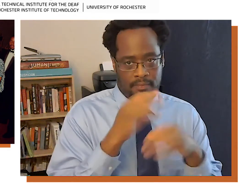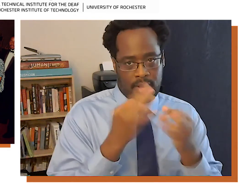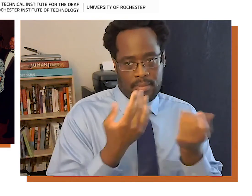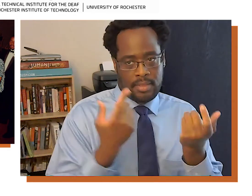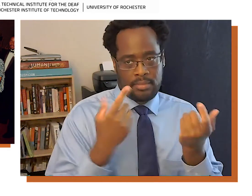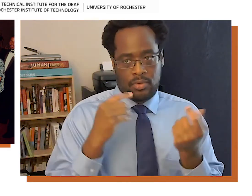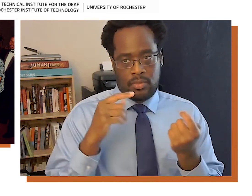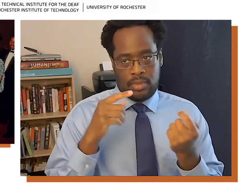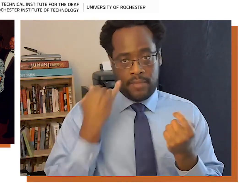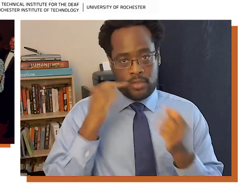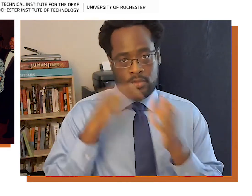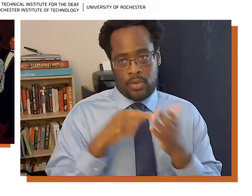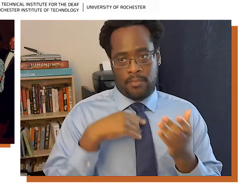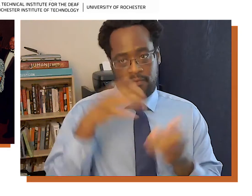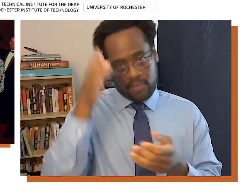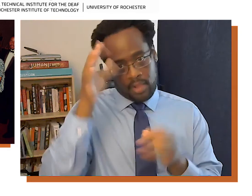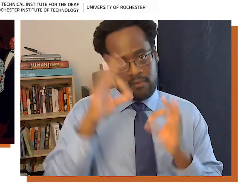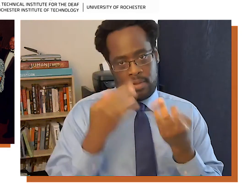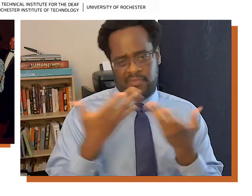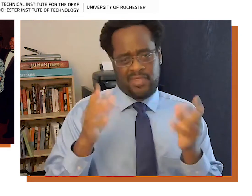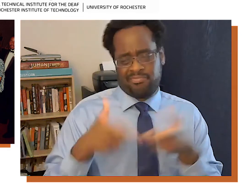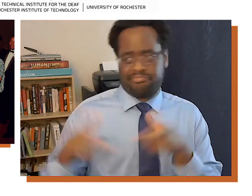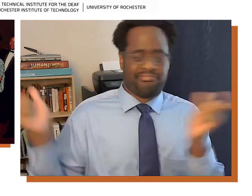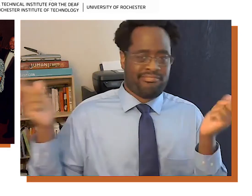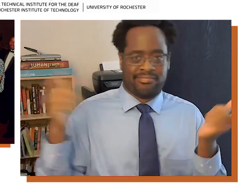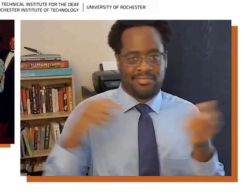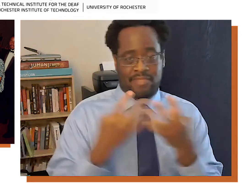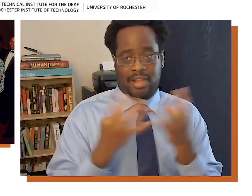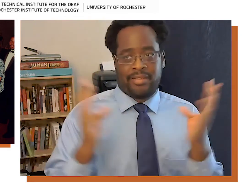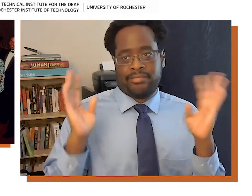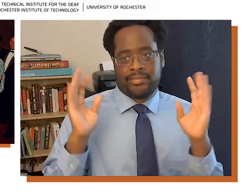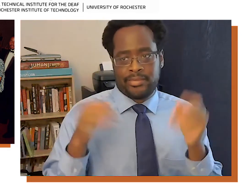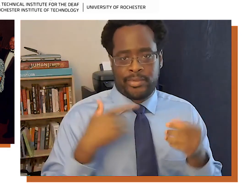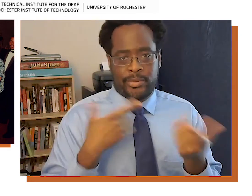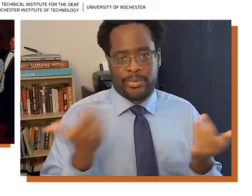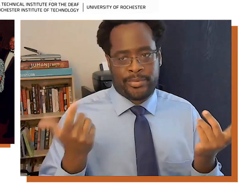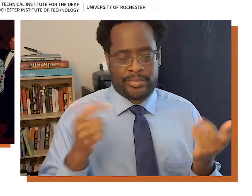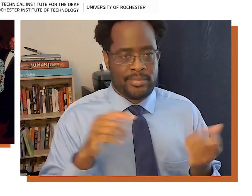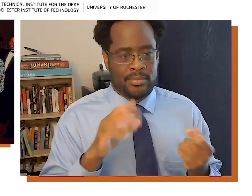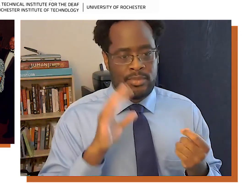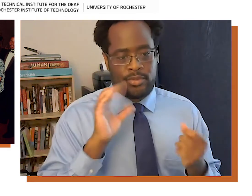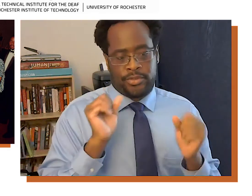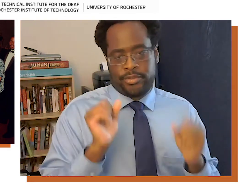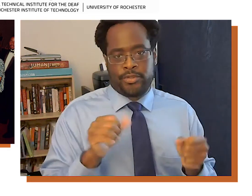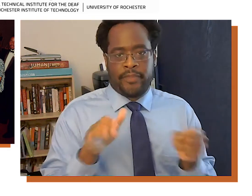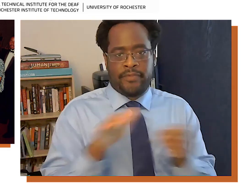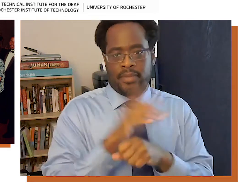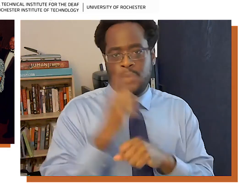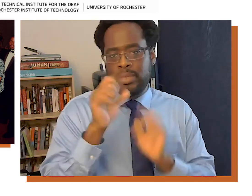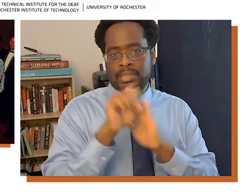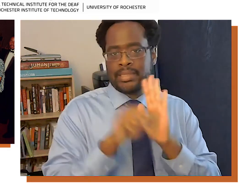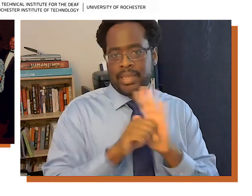Both my parents had large families, but this is only my mother's. If we had my father's side in here, too, it would be an even larger picture,